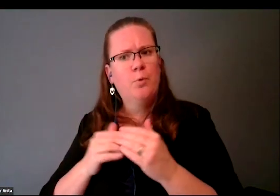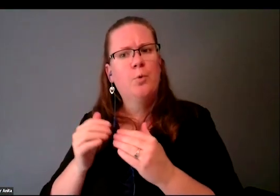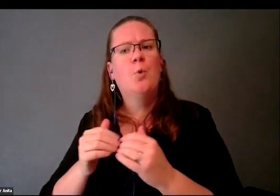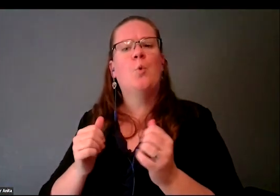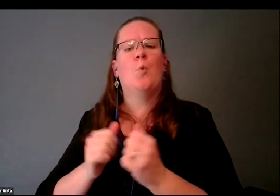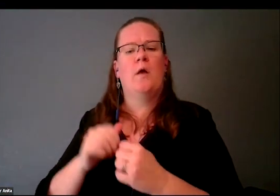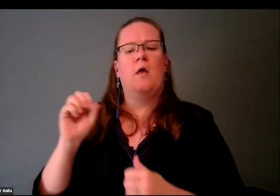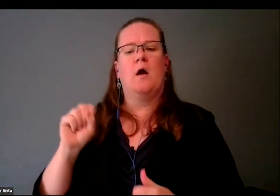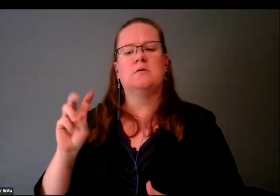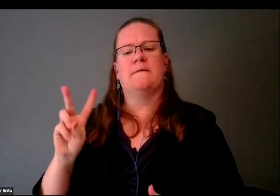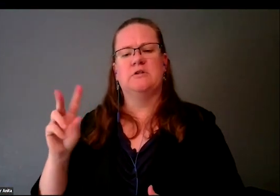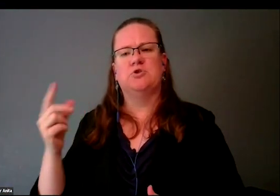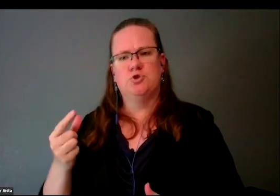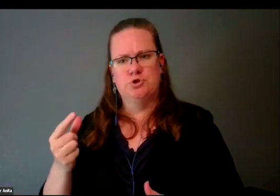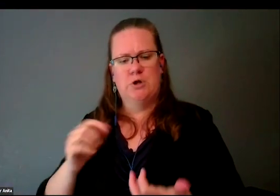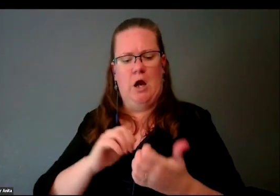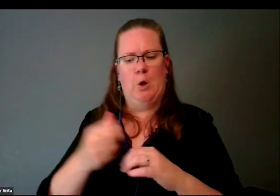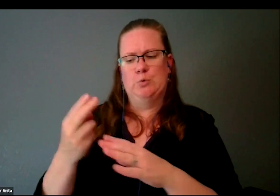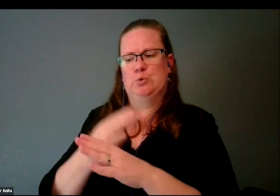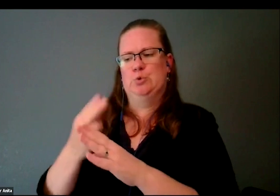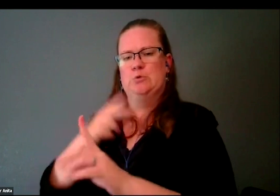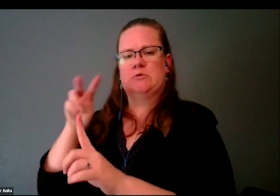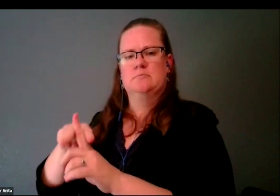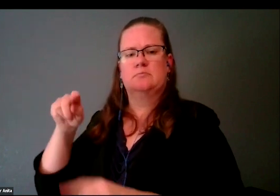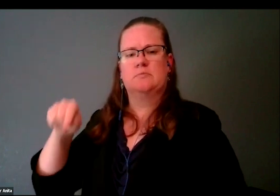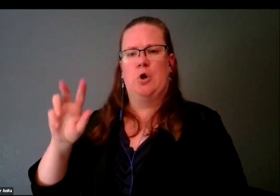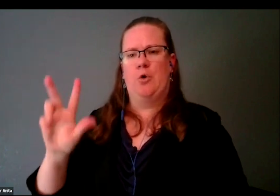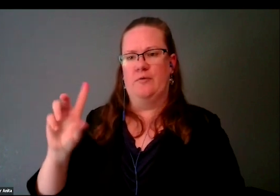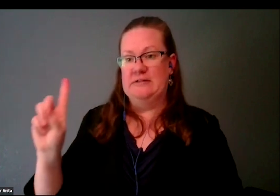this for 3D models. In the following year, I was asked to make